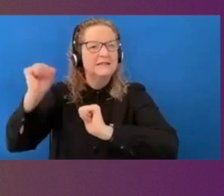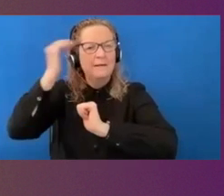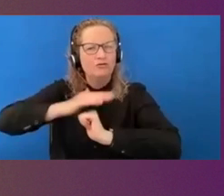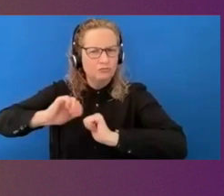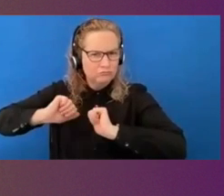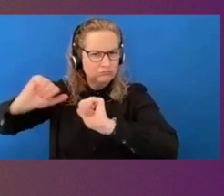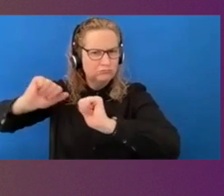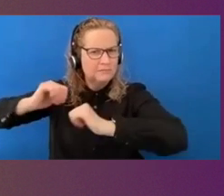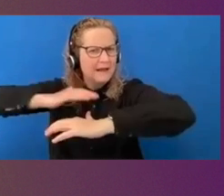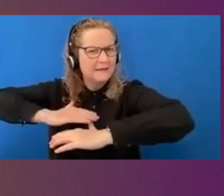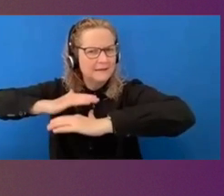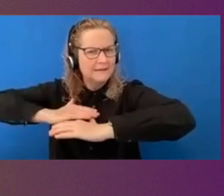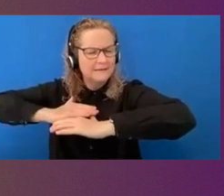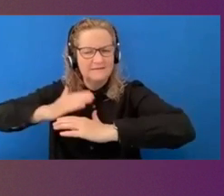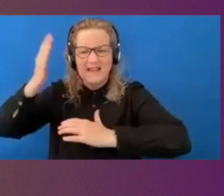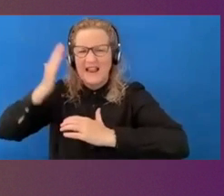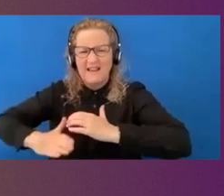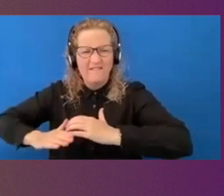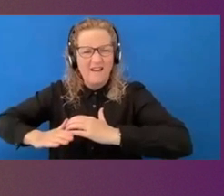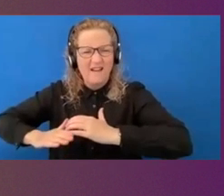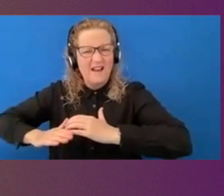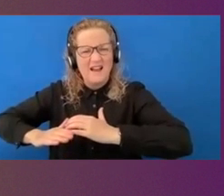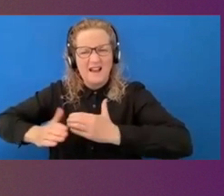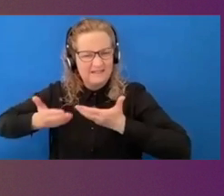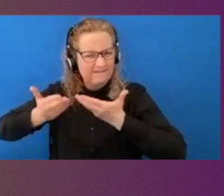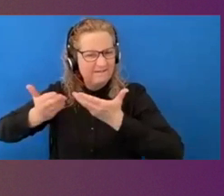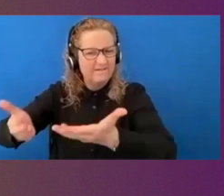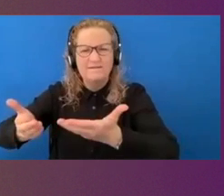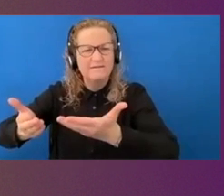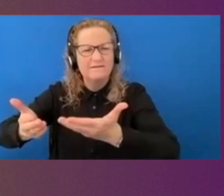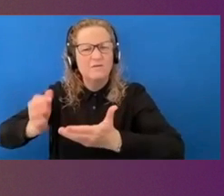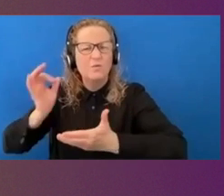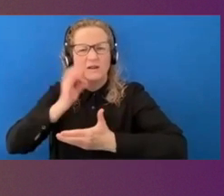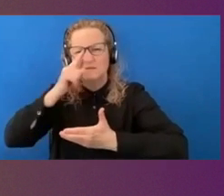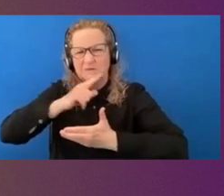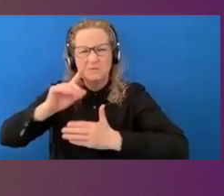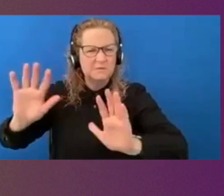and I pay respect to the eldest past present and emerging of this place